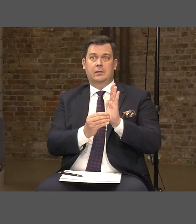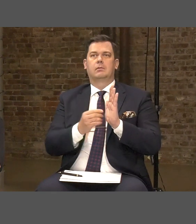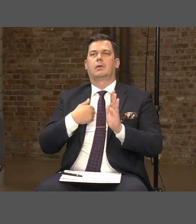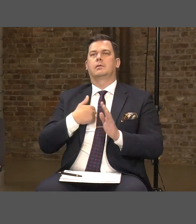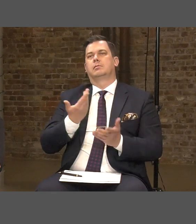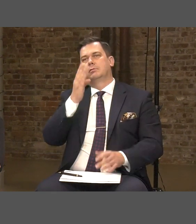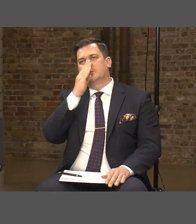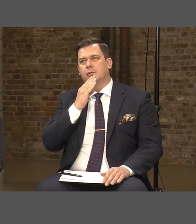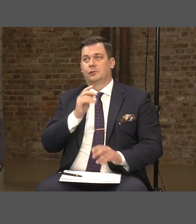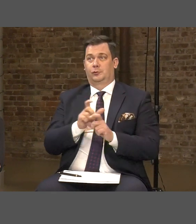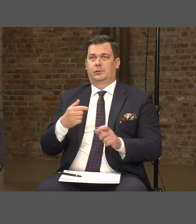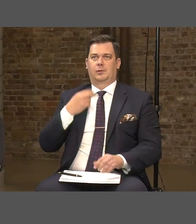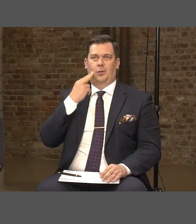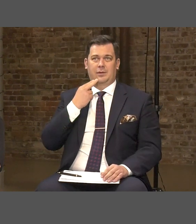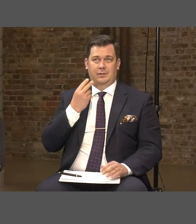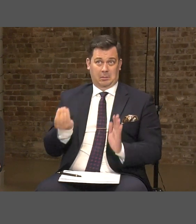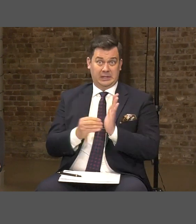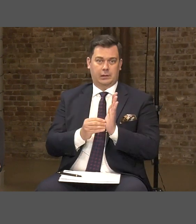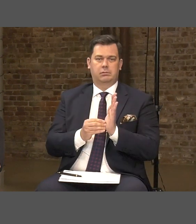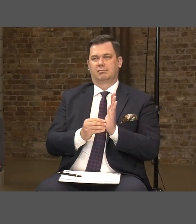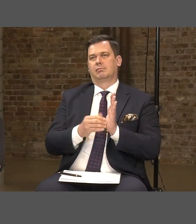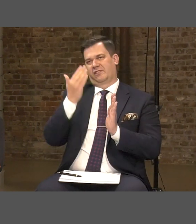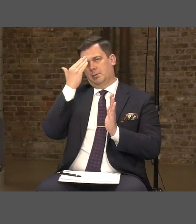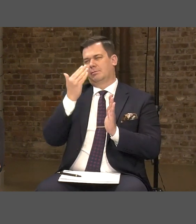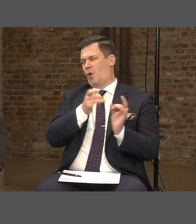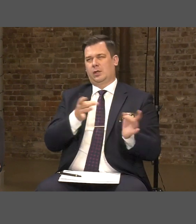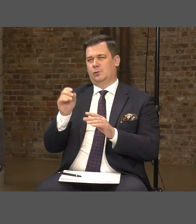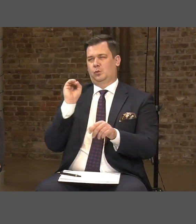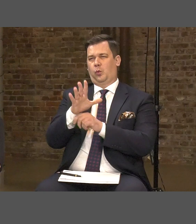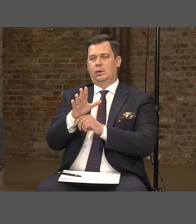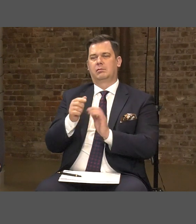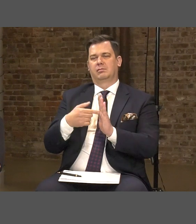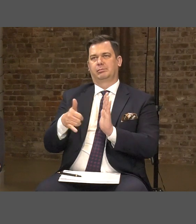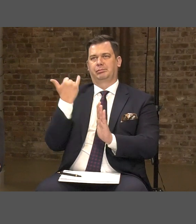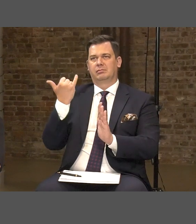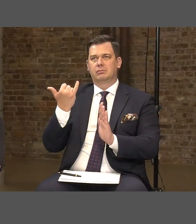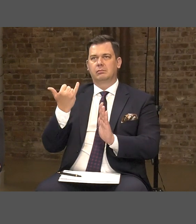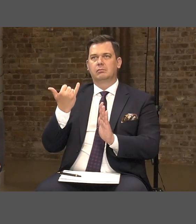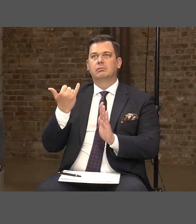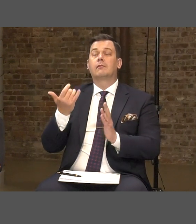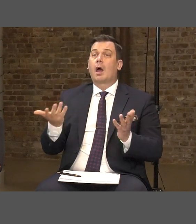that I am hearing impaired or deaf, then you know in advance that this CV will not be accepted.